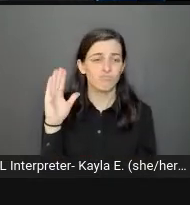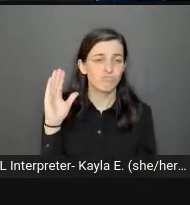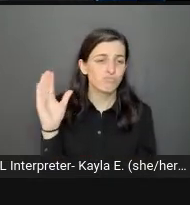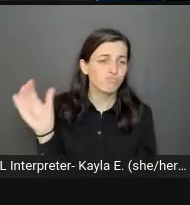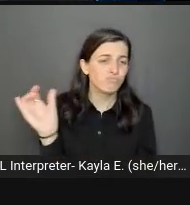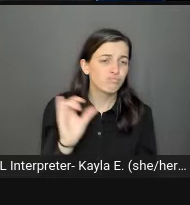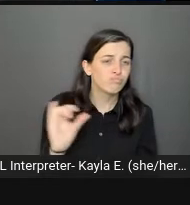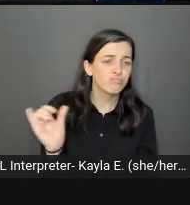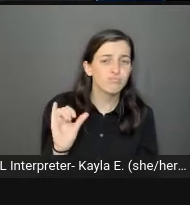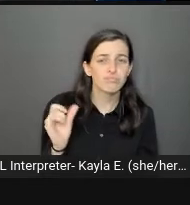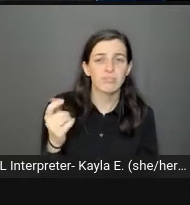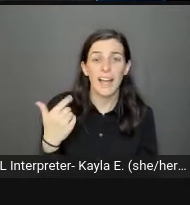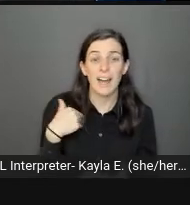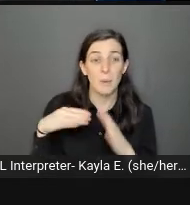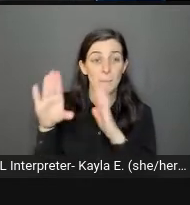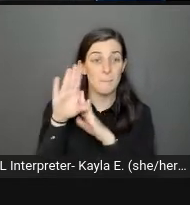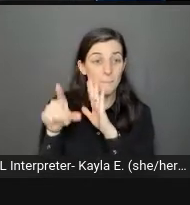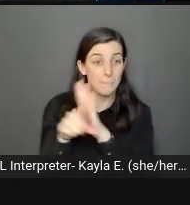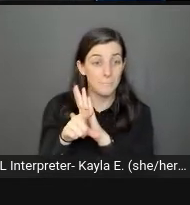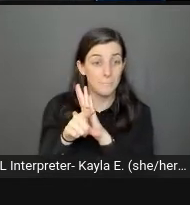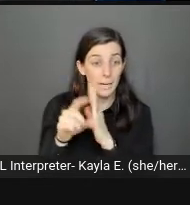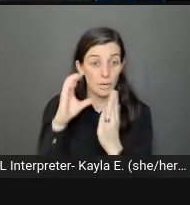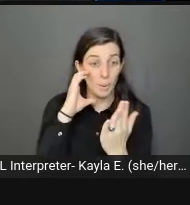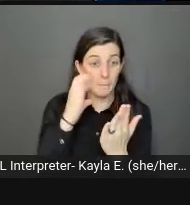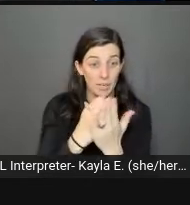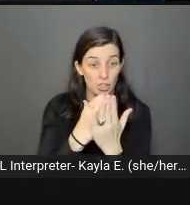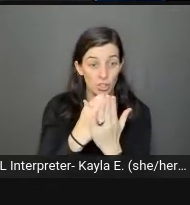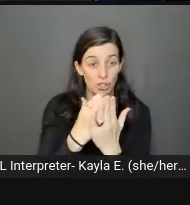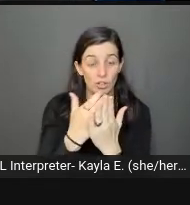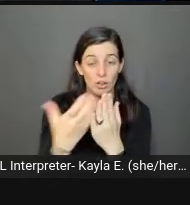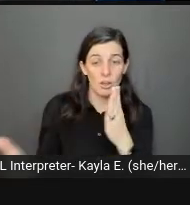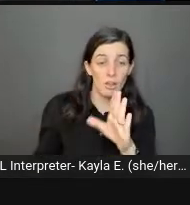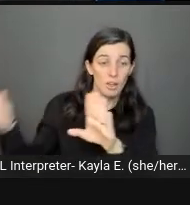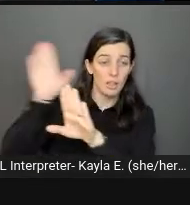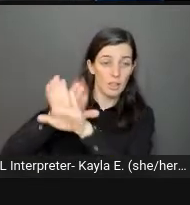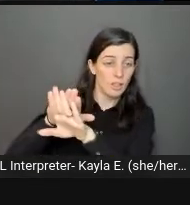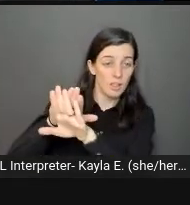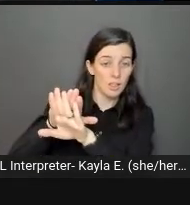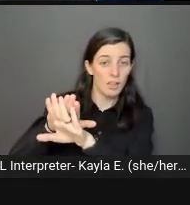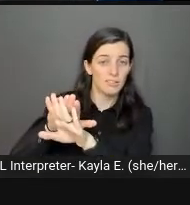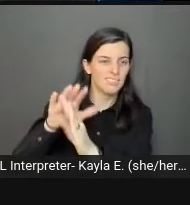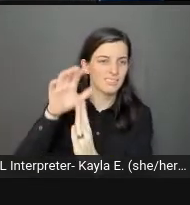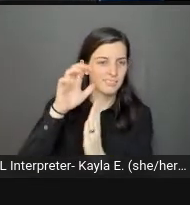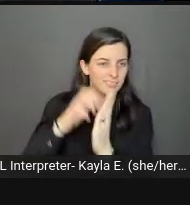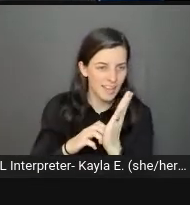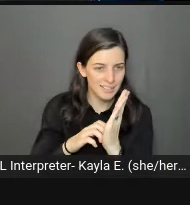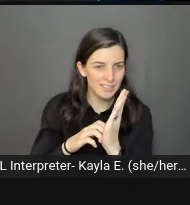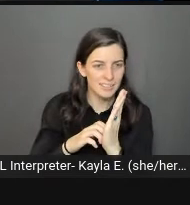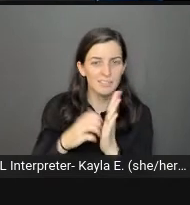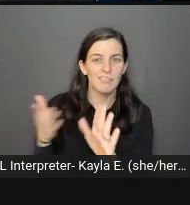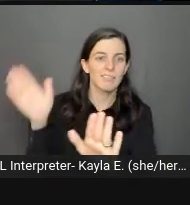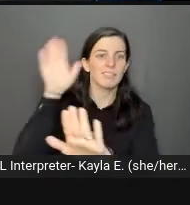Then I've got some text and a link on top of that. You can customize the colors how you want.